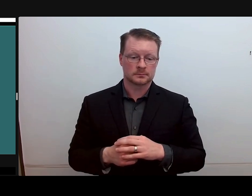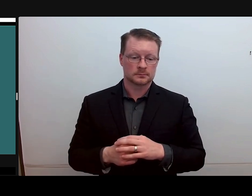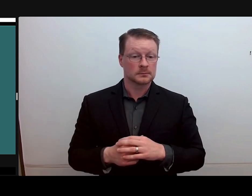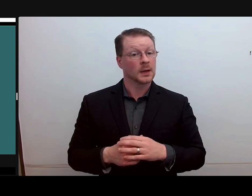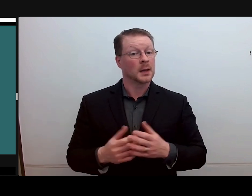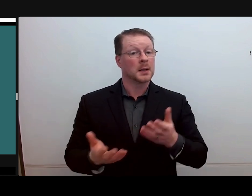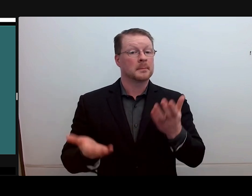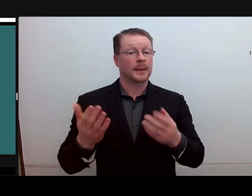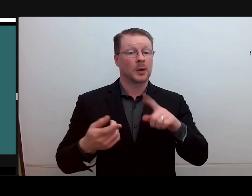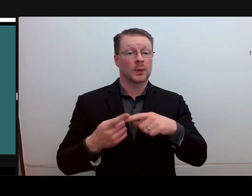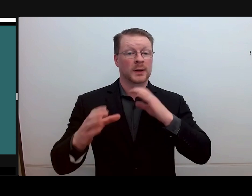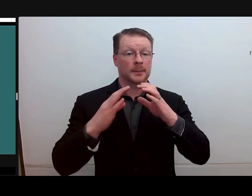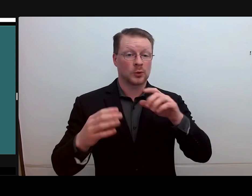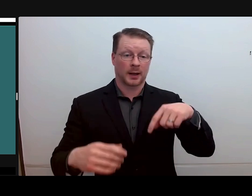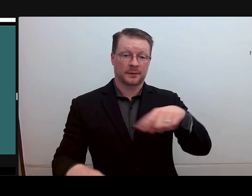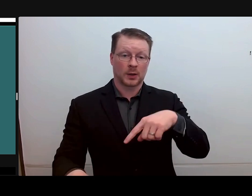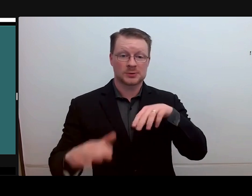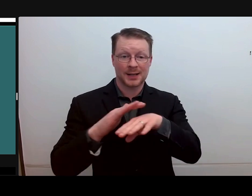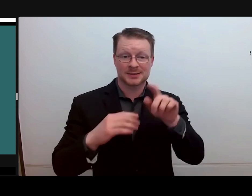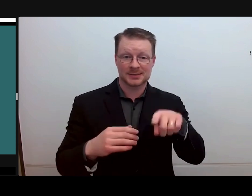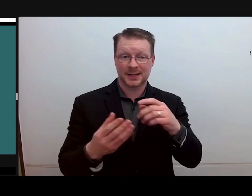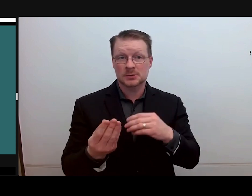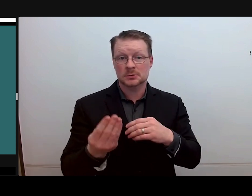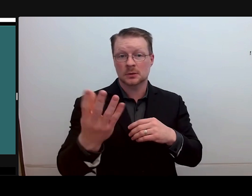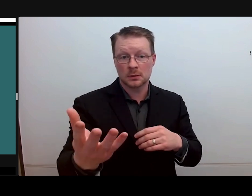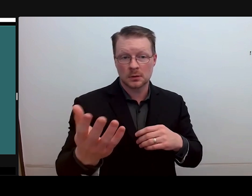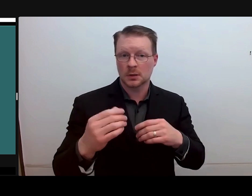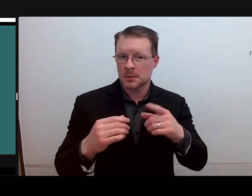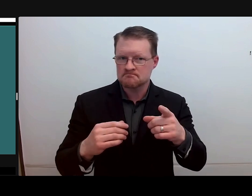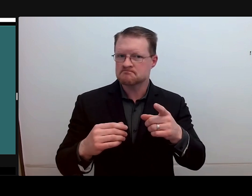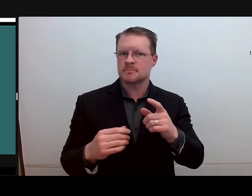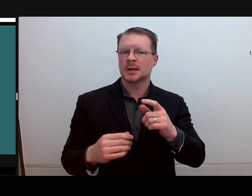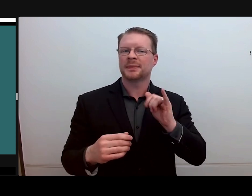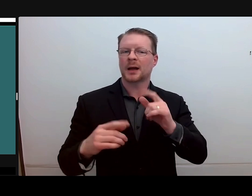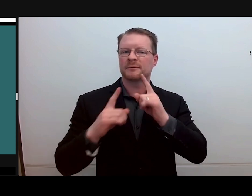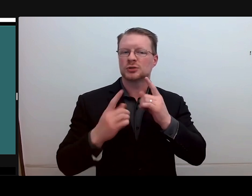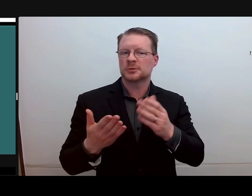those needs to other people. Maybe when we communicate those needs